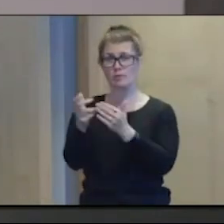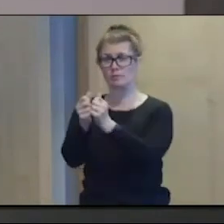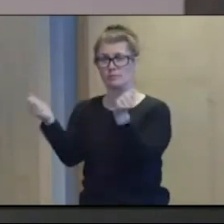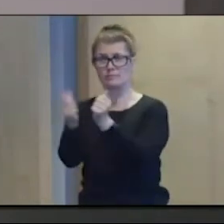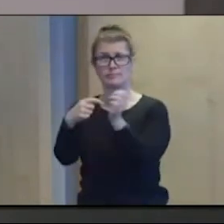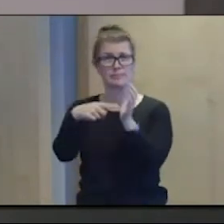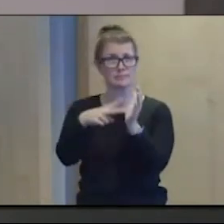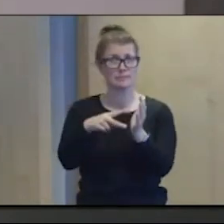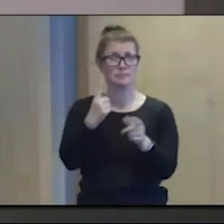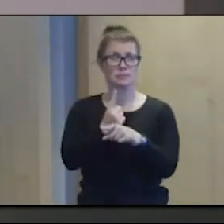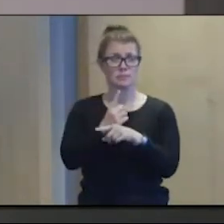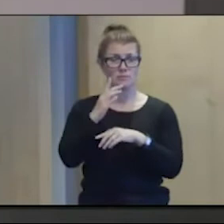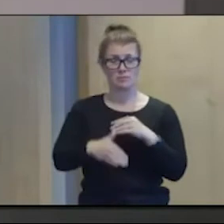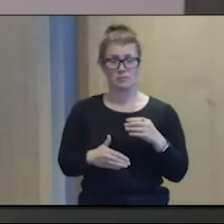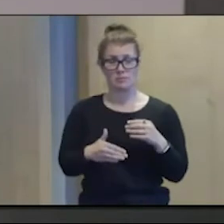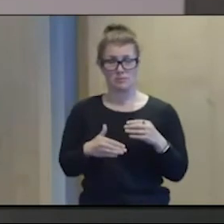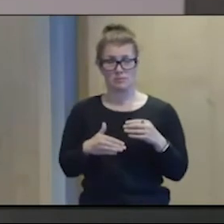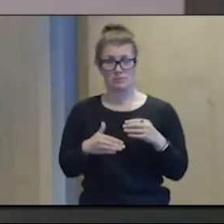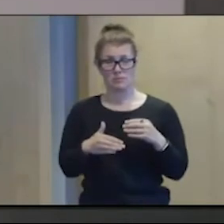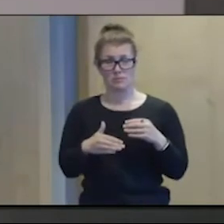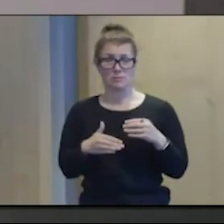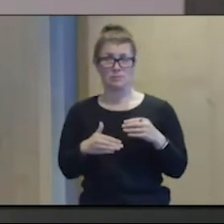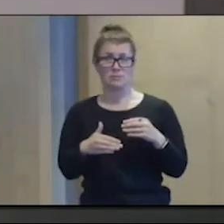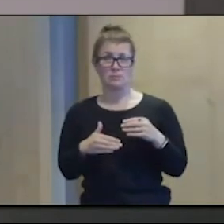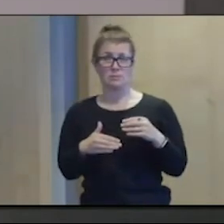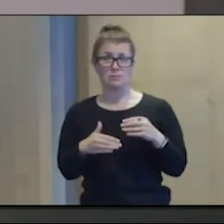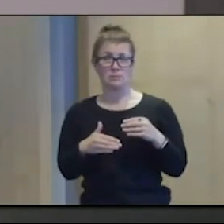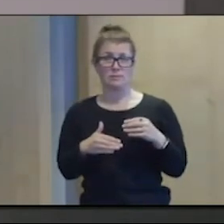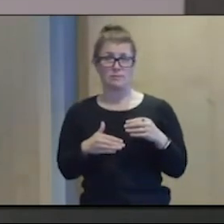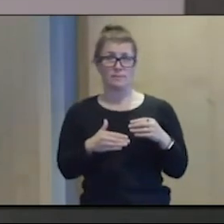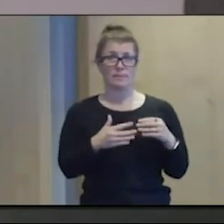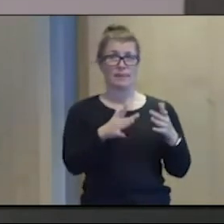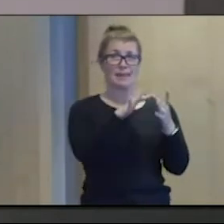and it's about turning up or turning down at the request of the network or the market operator to